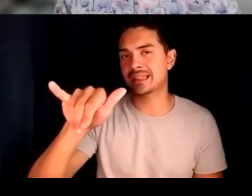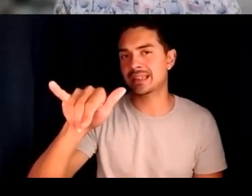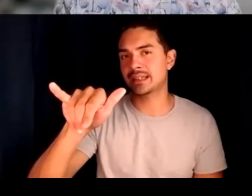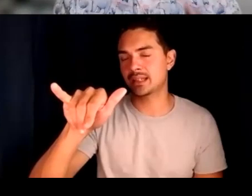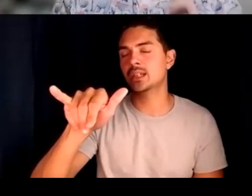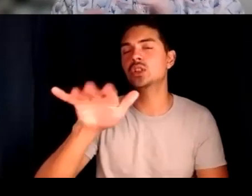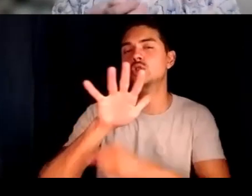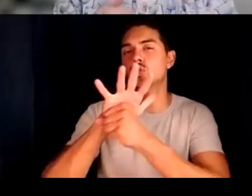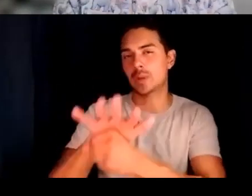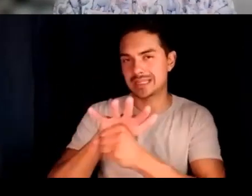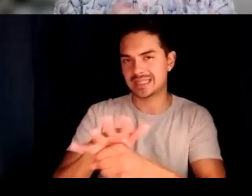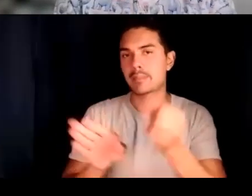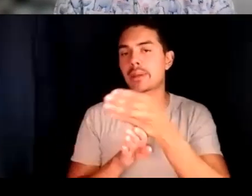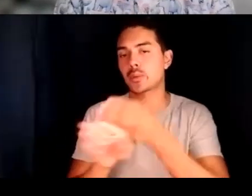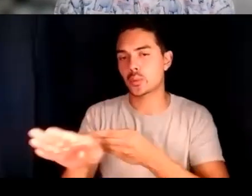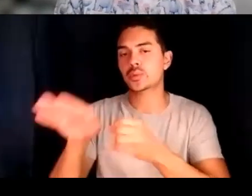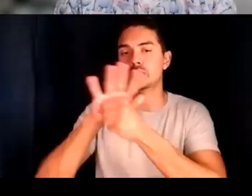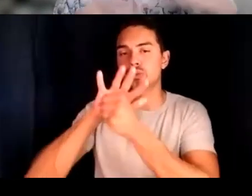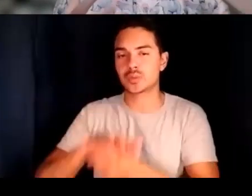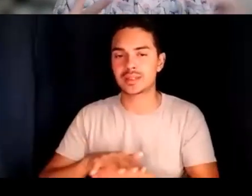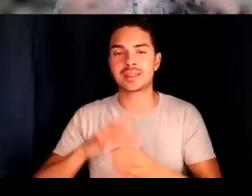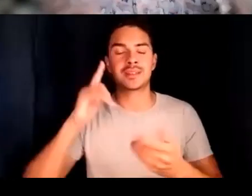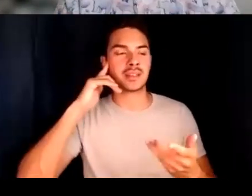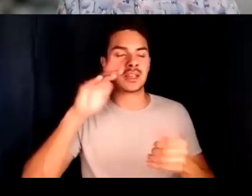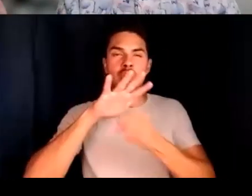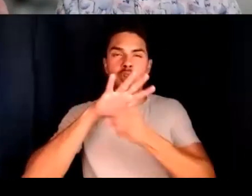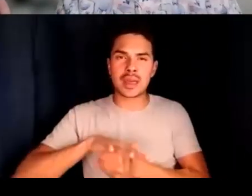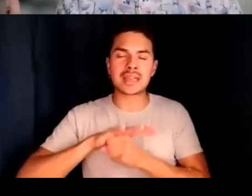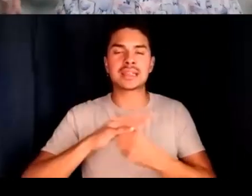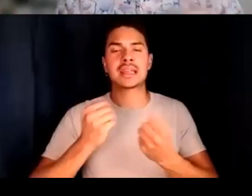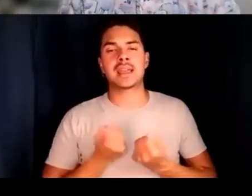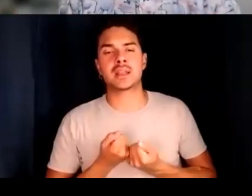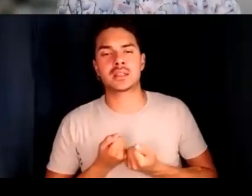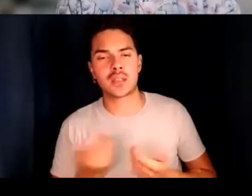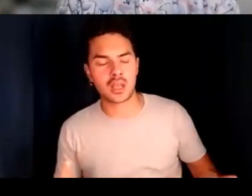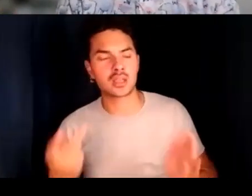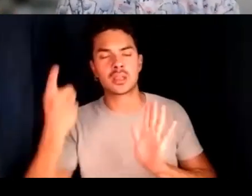the discrimination that comes from being part of a community